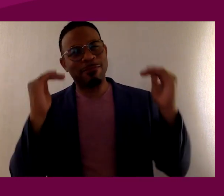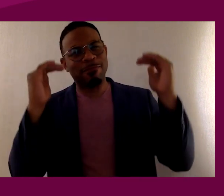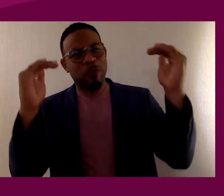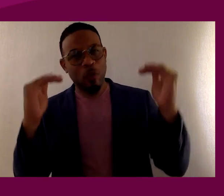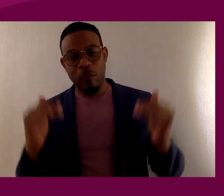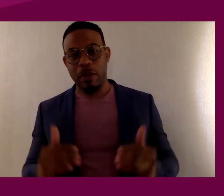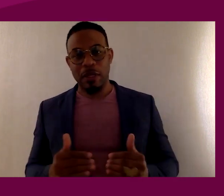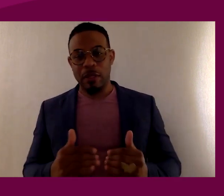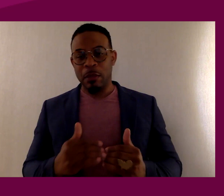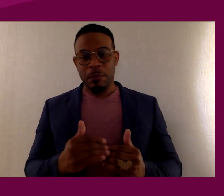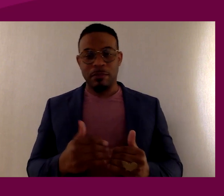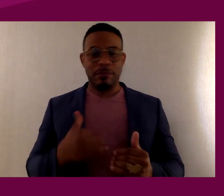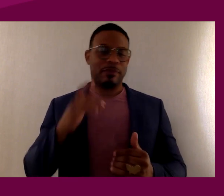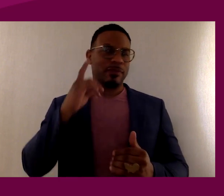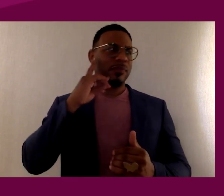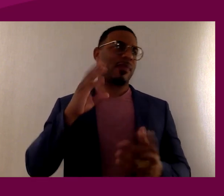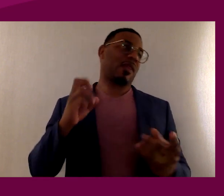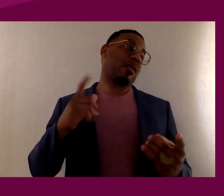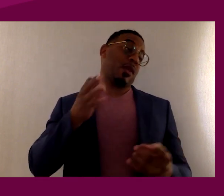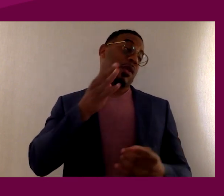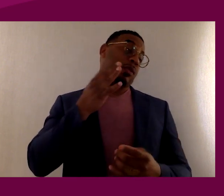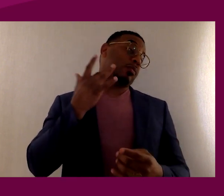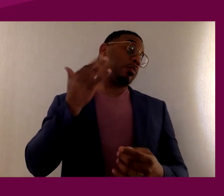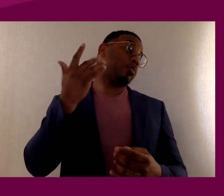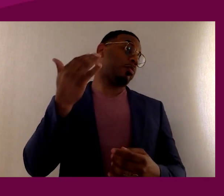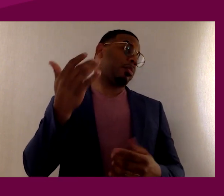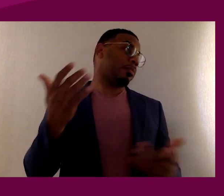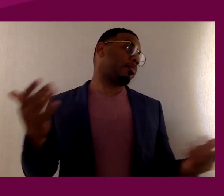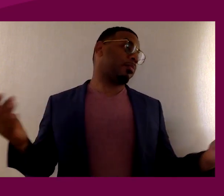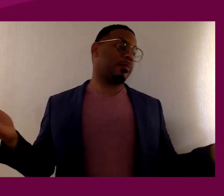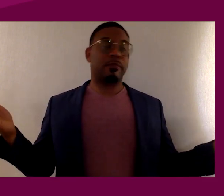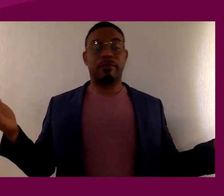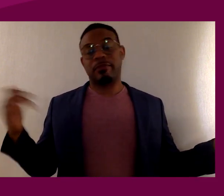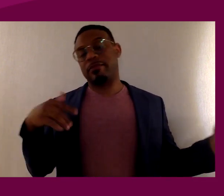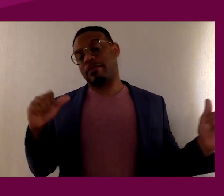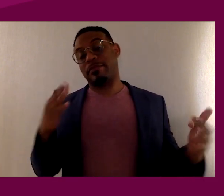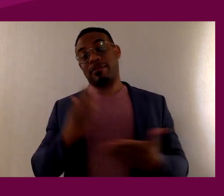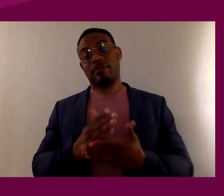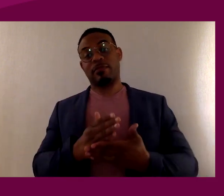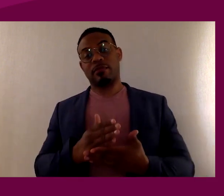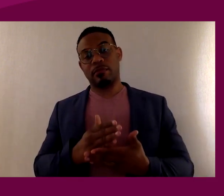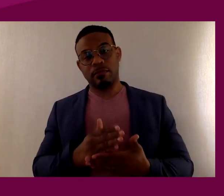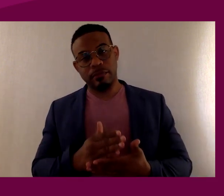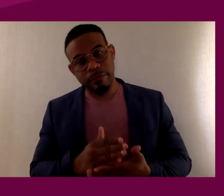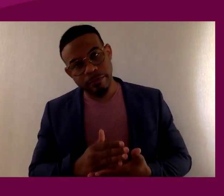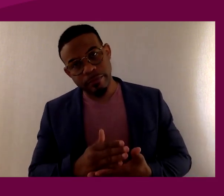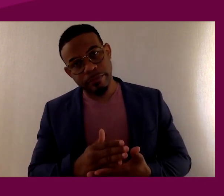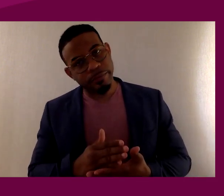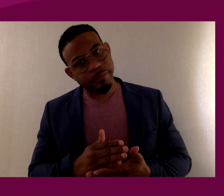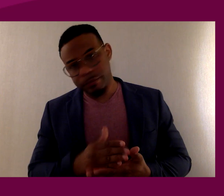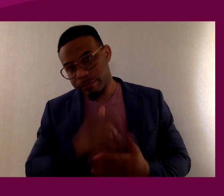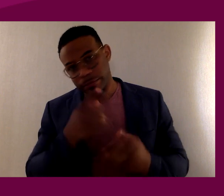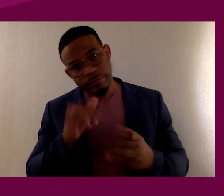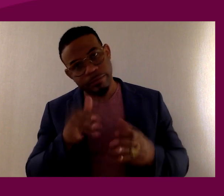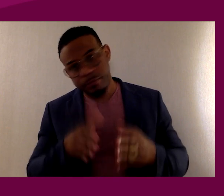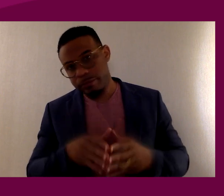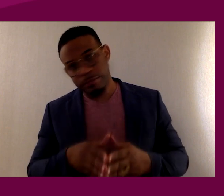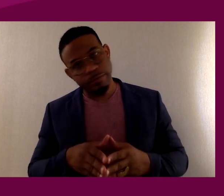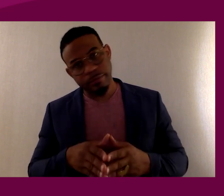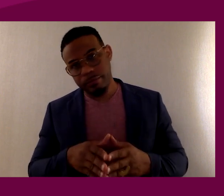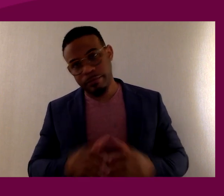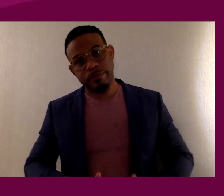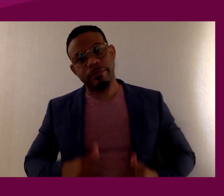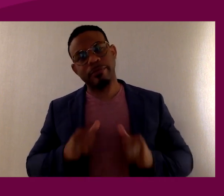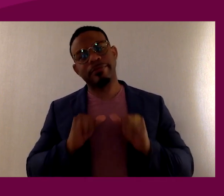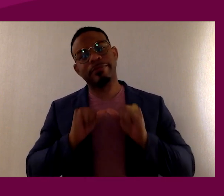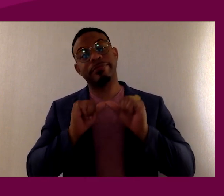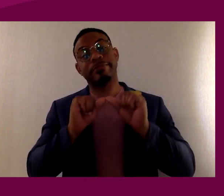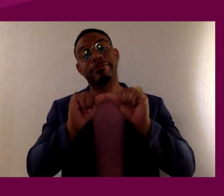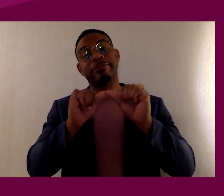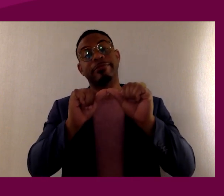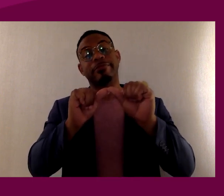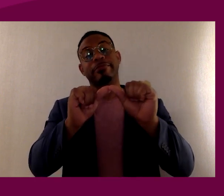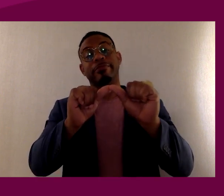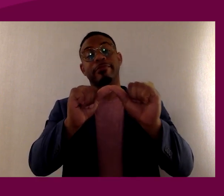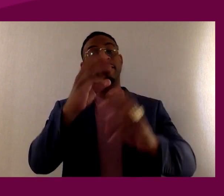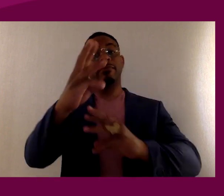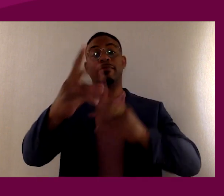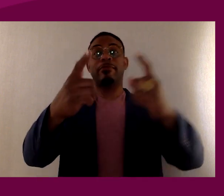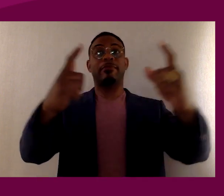improve society. I used to think, well, eventually I could stop. No, doesn't work that way. It just